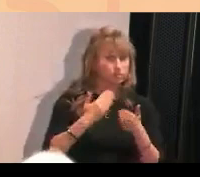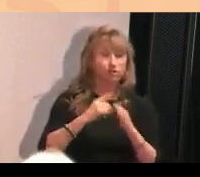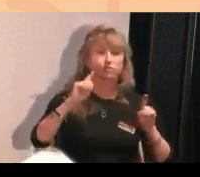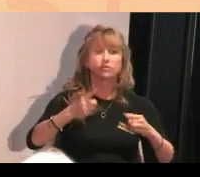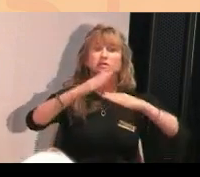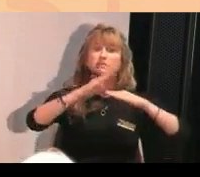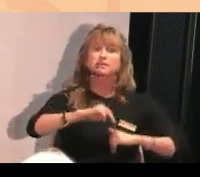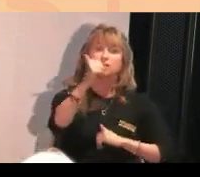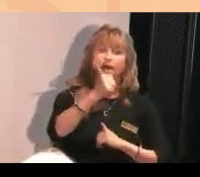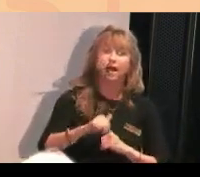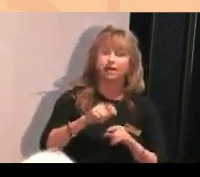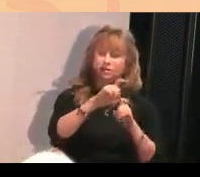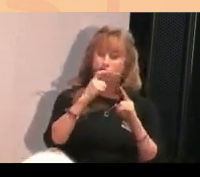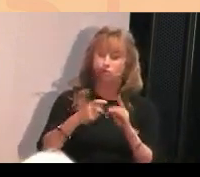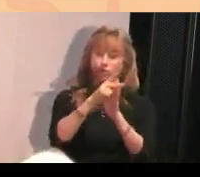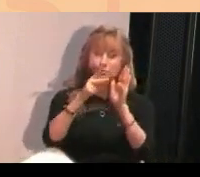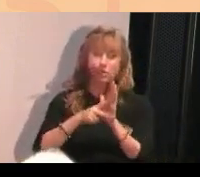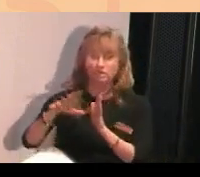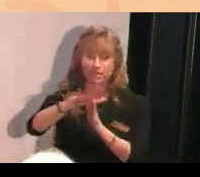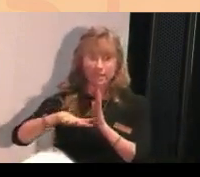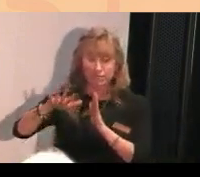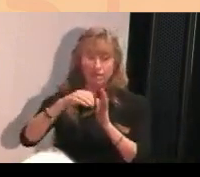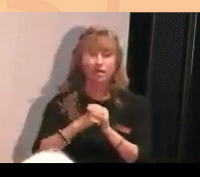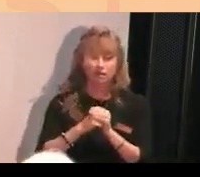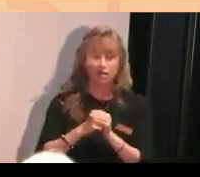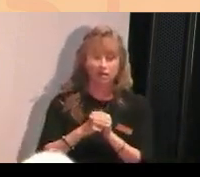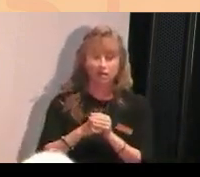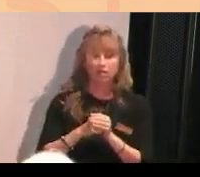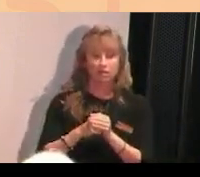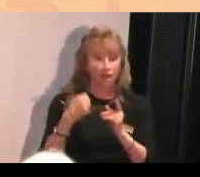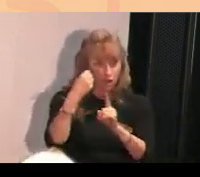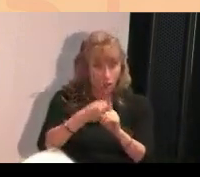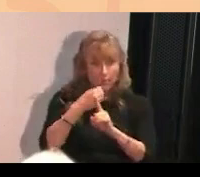culture in policy settings including lobbying and advice to government